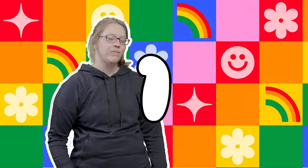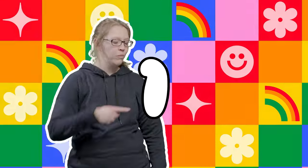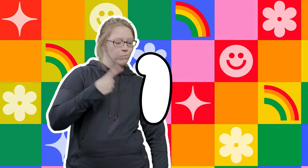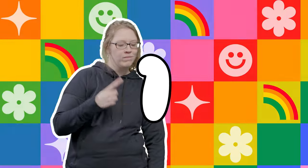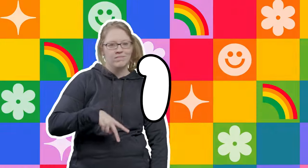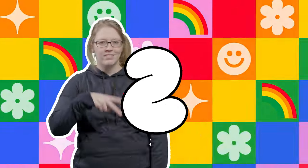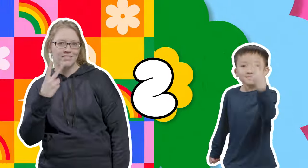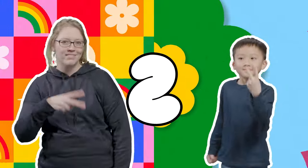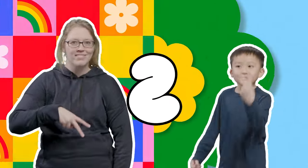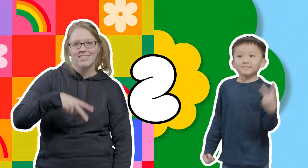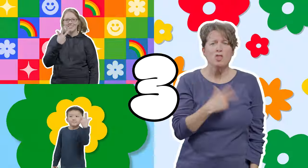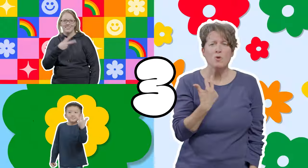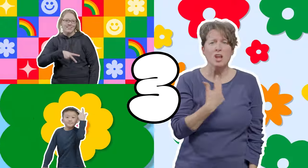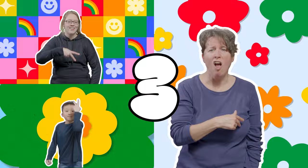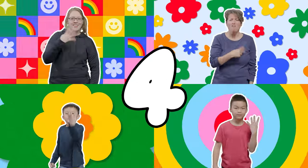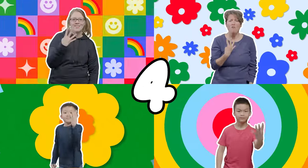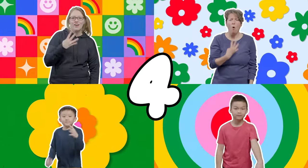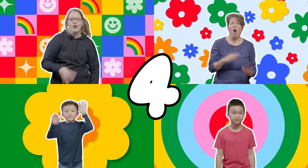1, 2, 3, 4